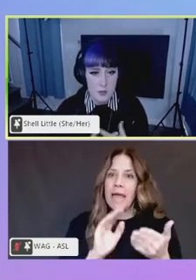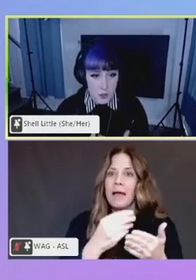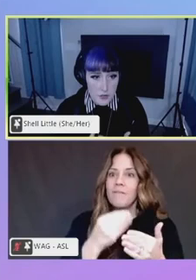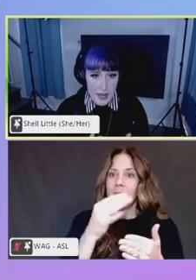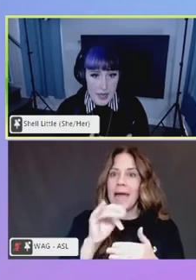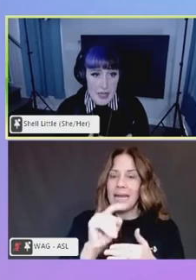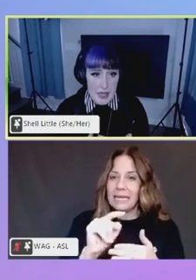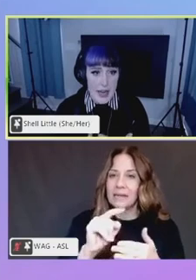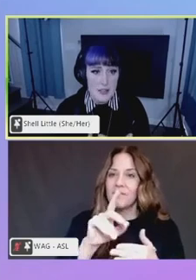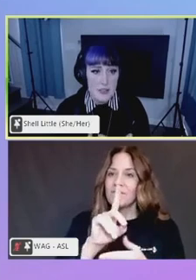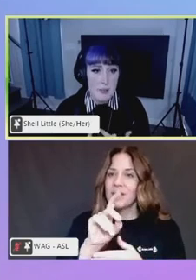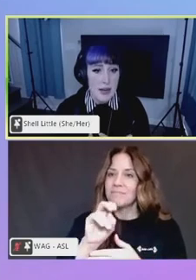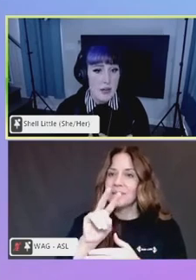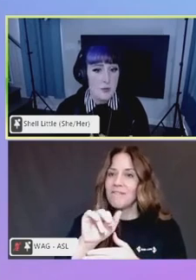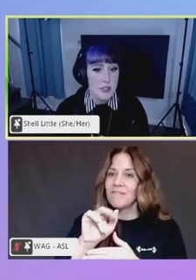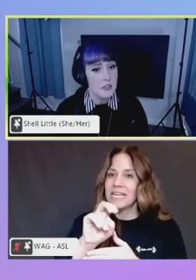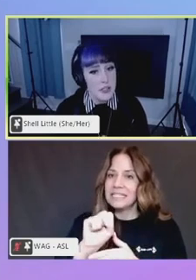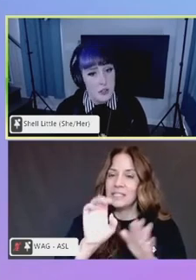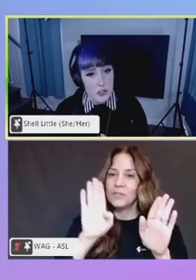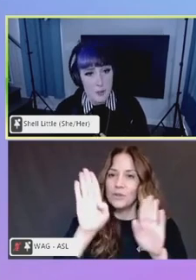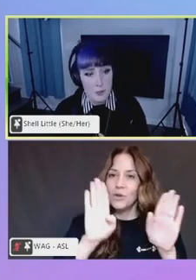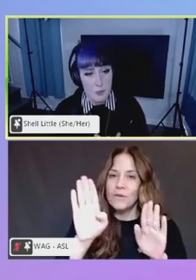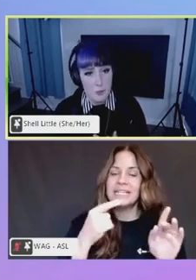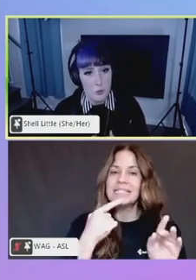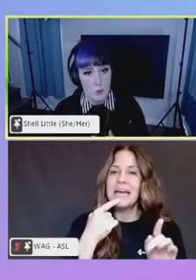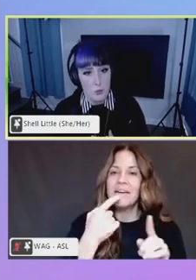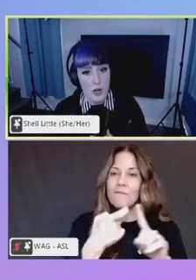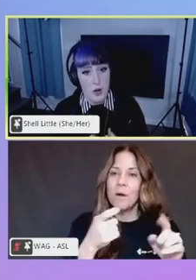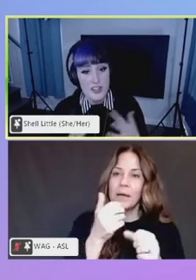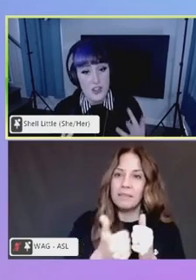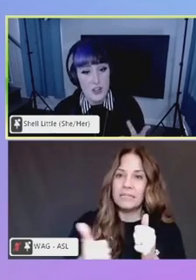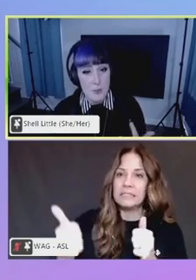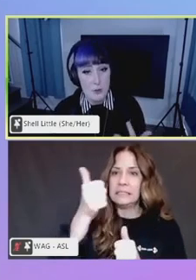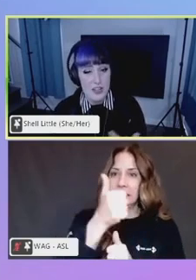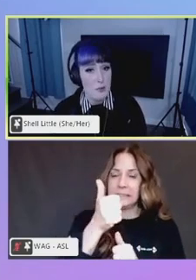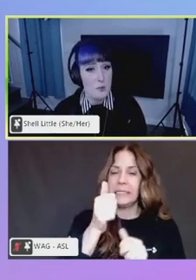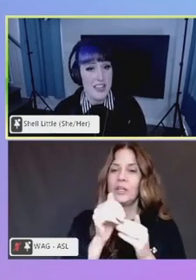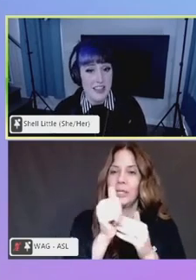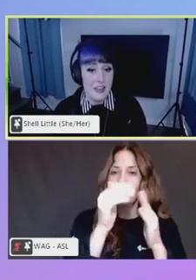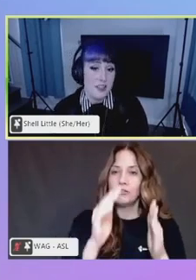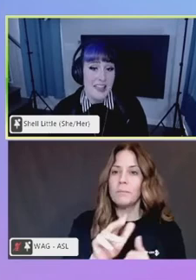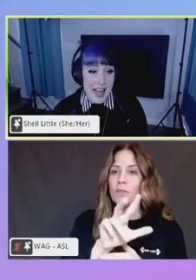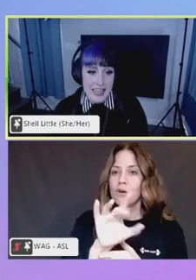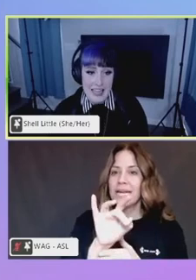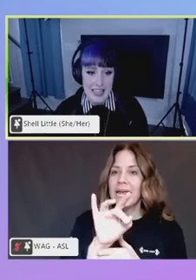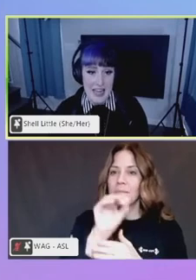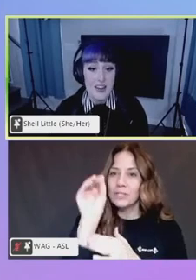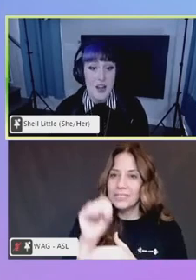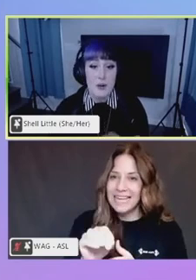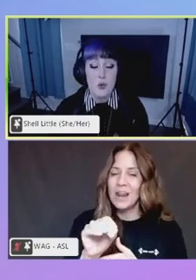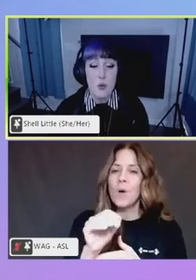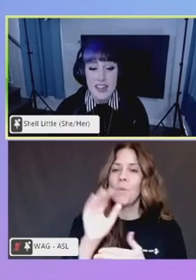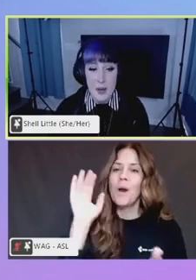important to the organization, you must also prove it to your coworkers. So for the lack of Brian Guy have another example from Devon's